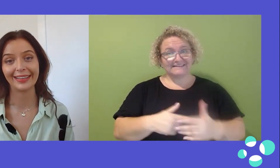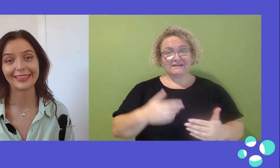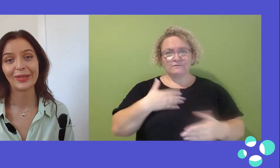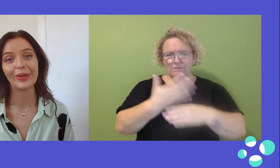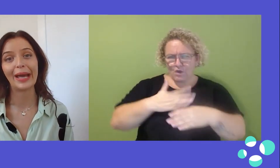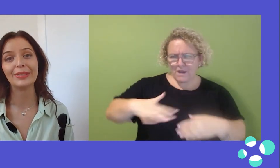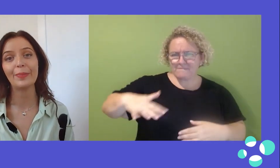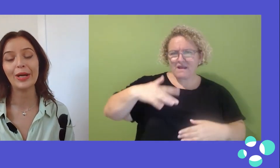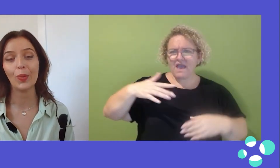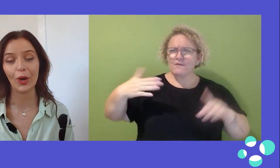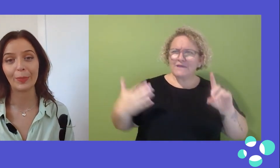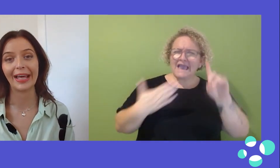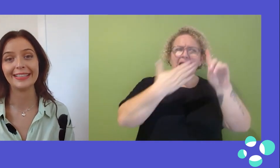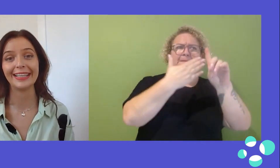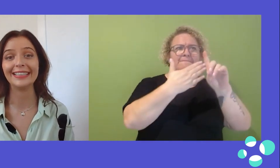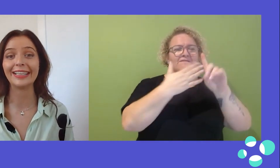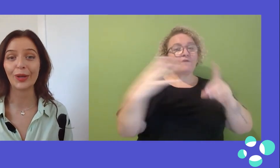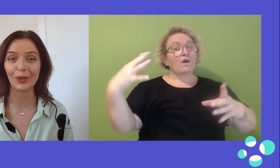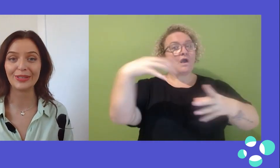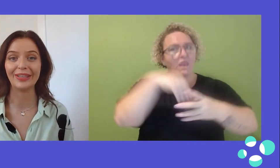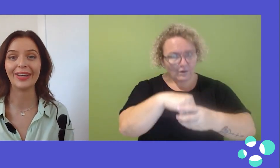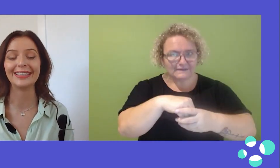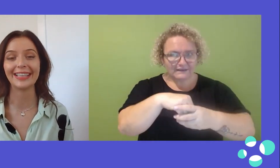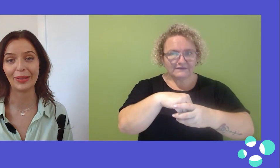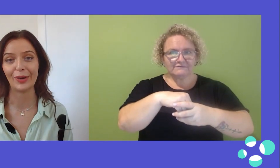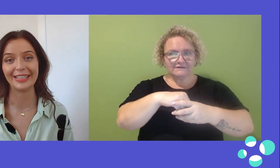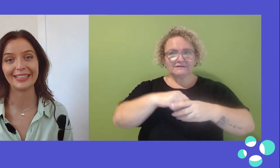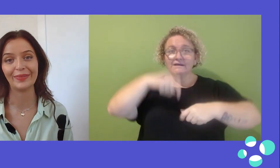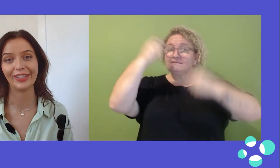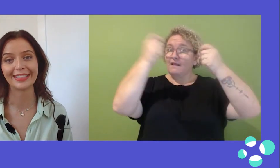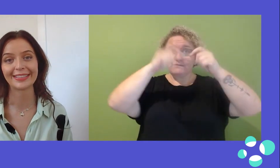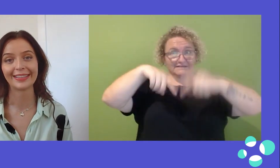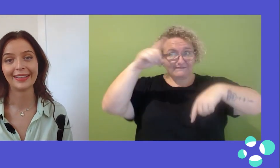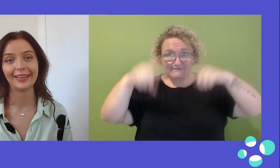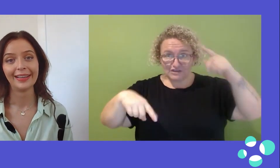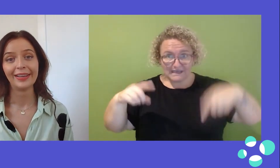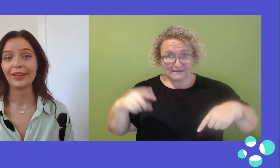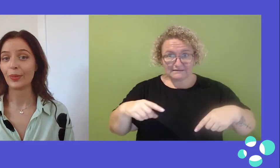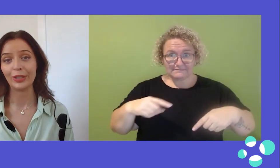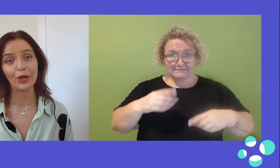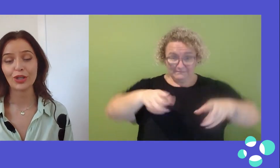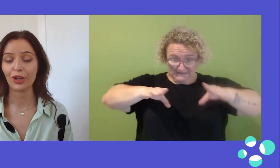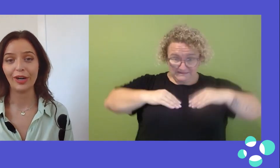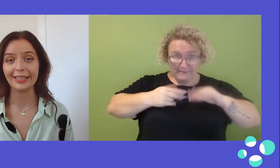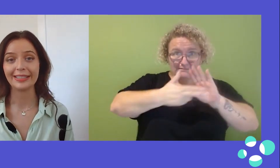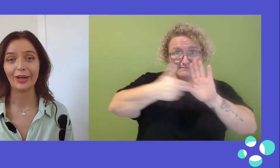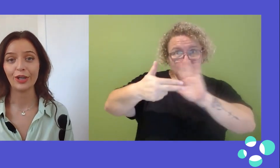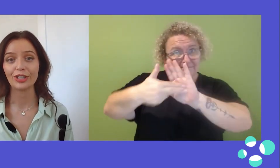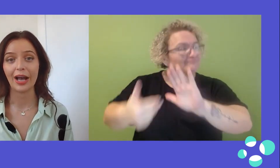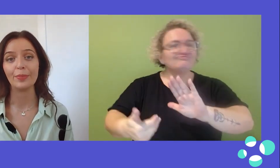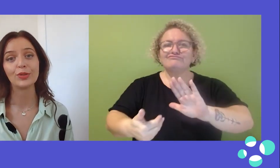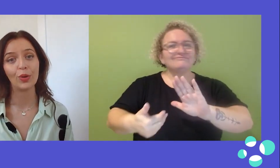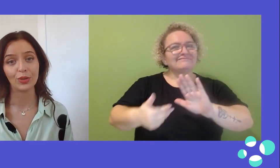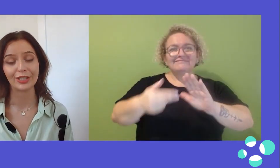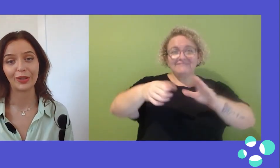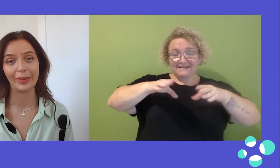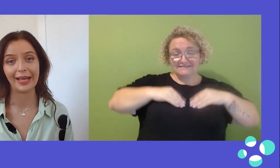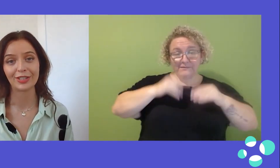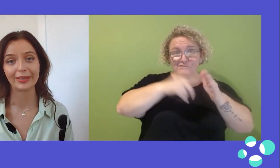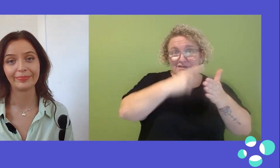we aim to be a workplace that is inclusive and celebrates difference. We don't tolerate stereotypes or discrimination.